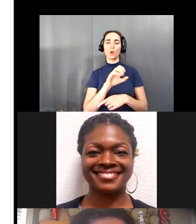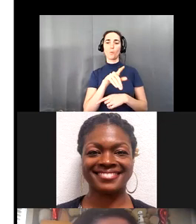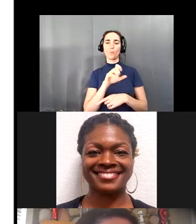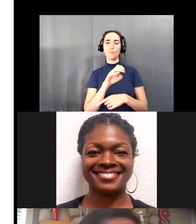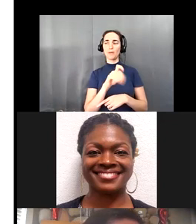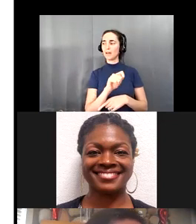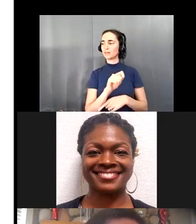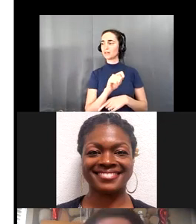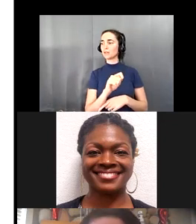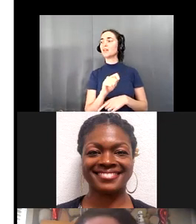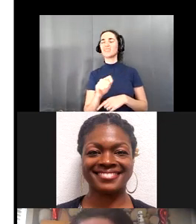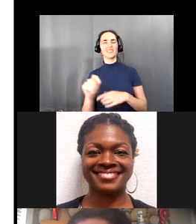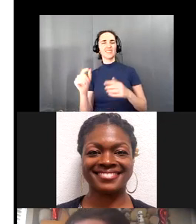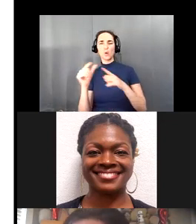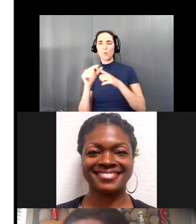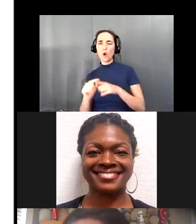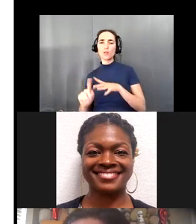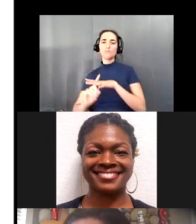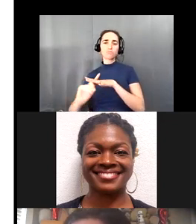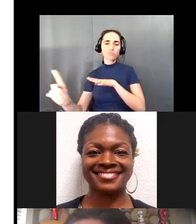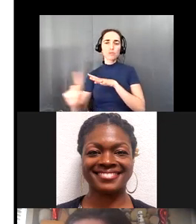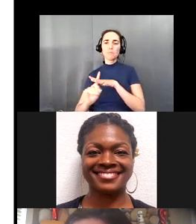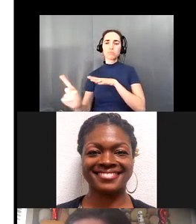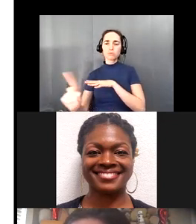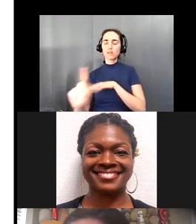lot of men wandering it's running away from a location bolting is another while we were